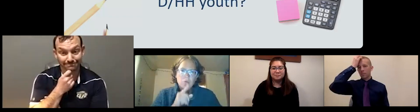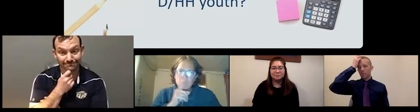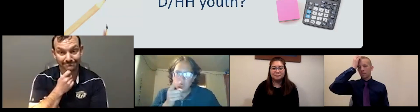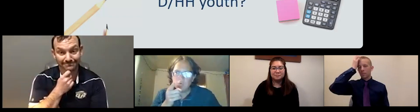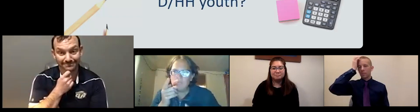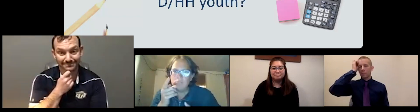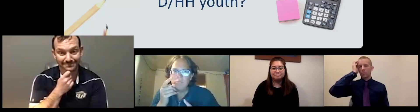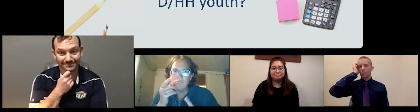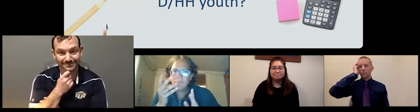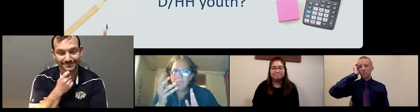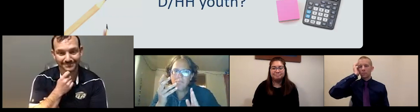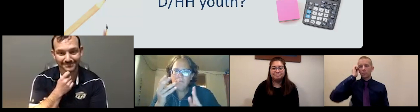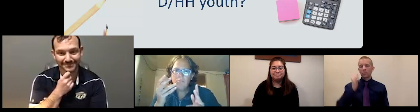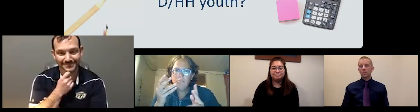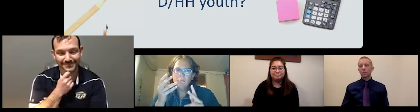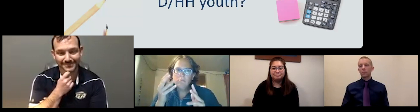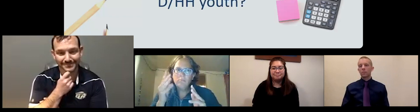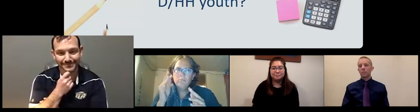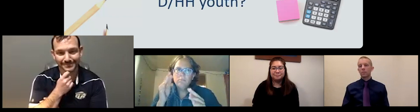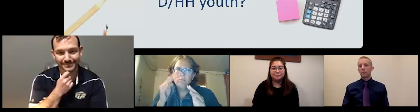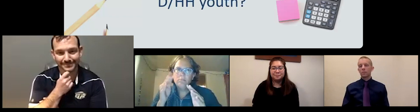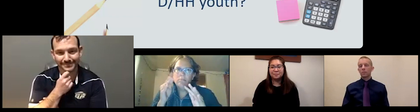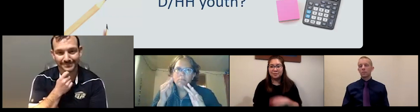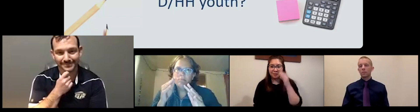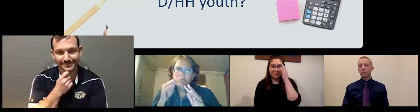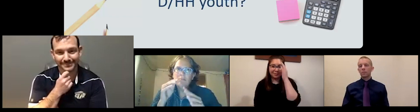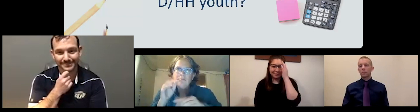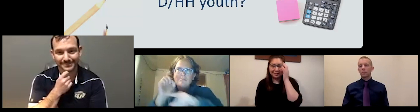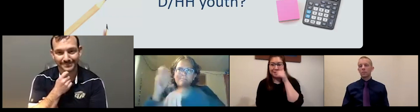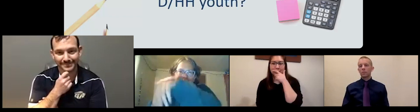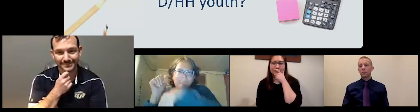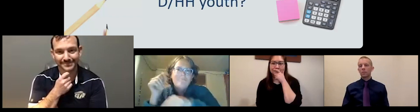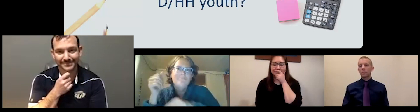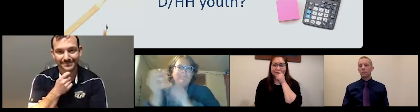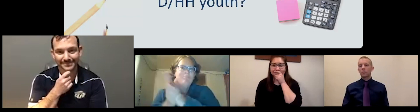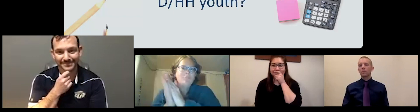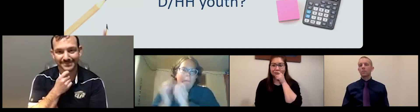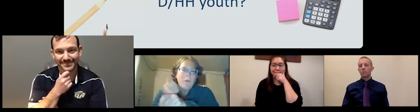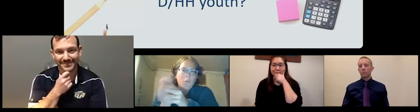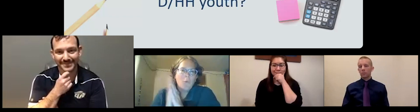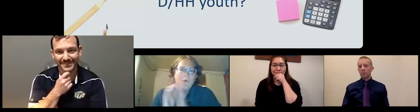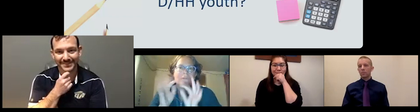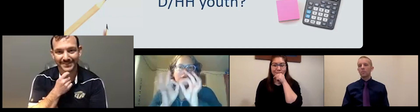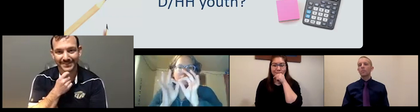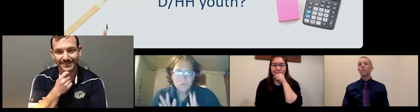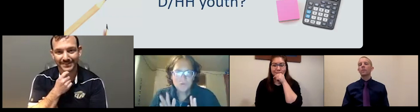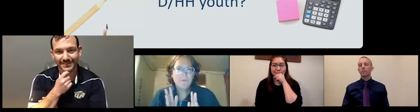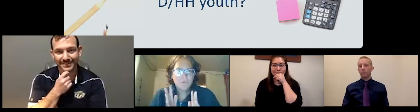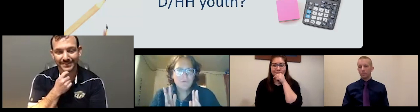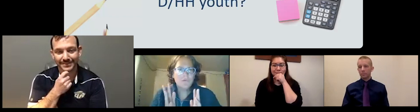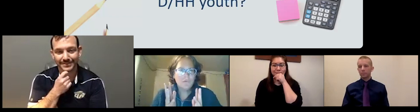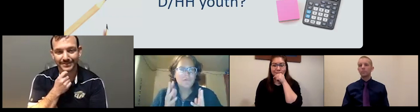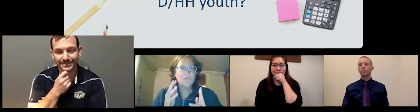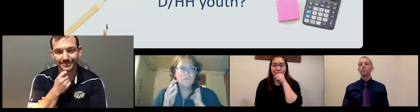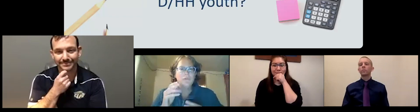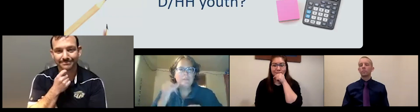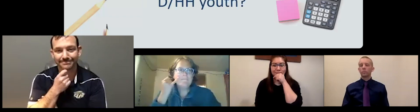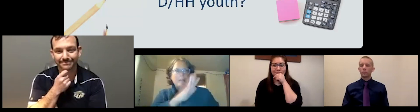Make sure they take the initiative to get an interpreter if their kids want